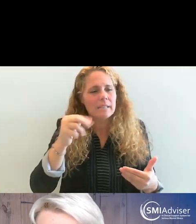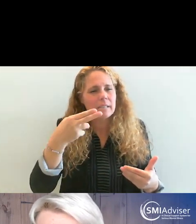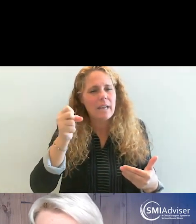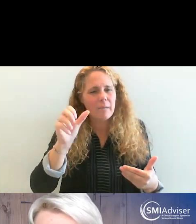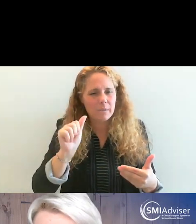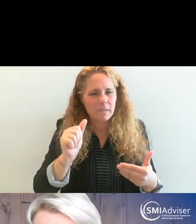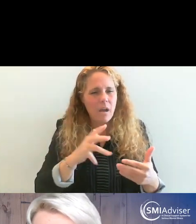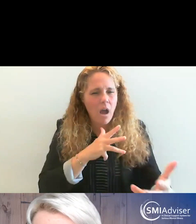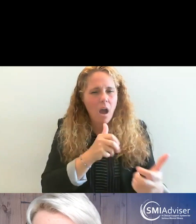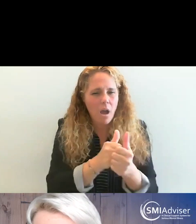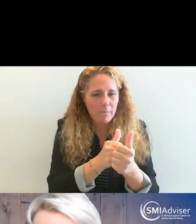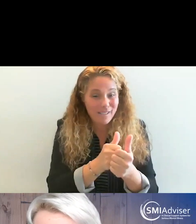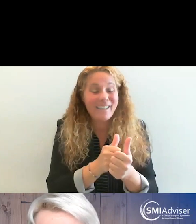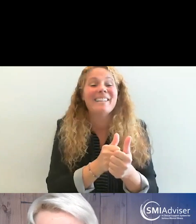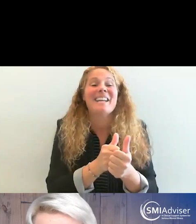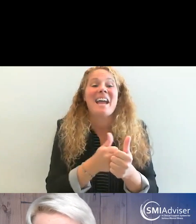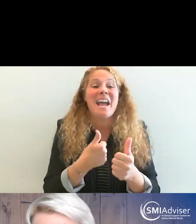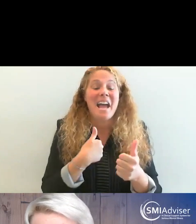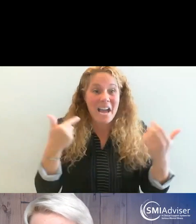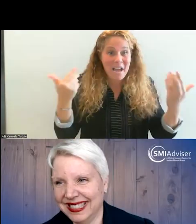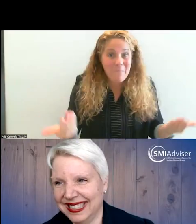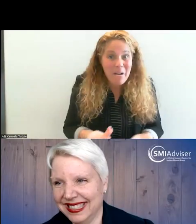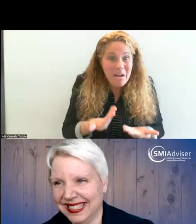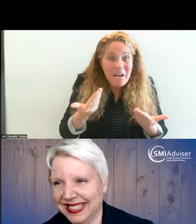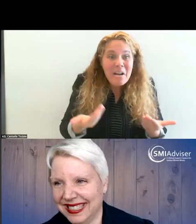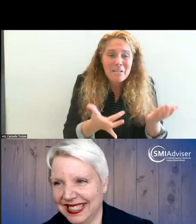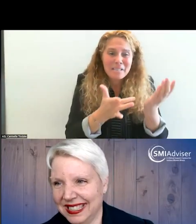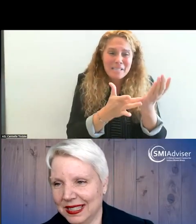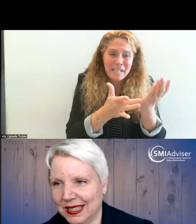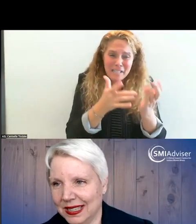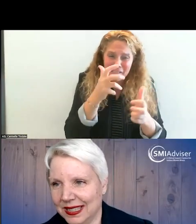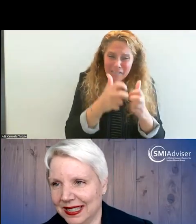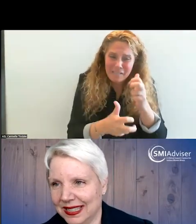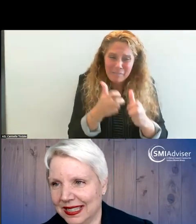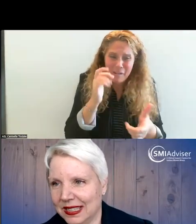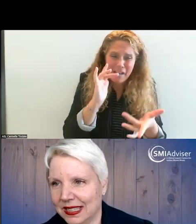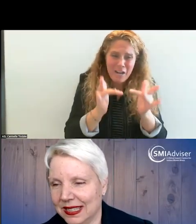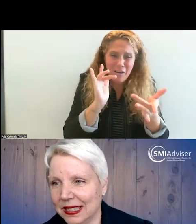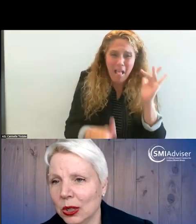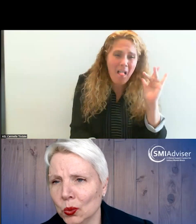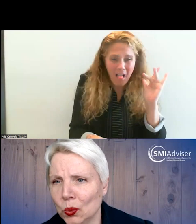I AM ON AND MY INTERNET AS GONE OUT TWICE IN THE LAST TWO